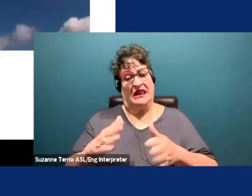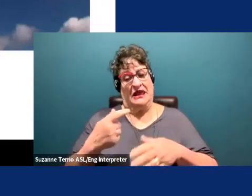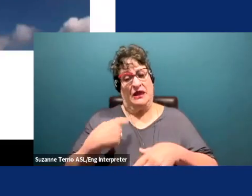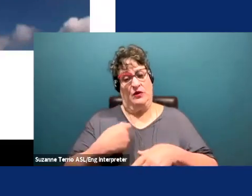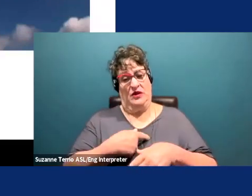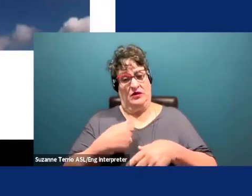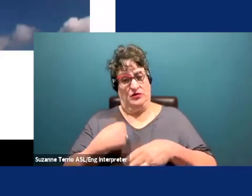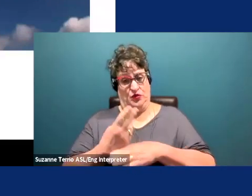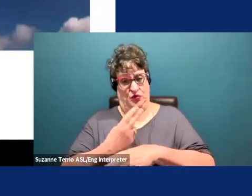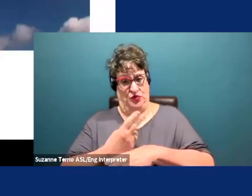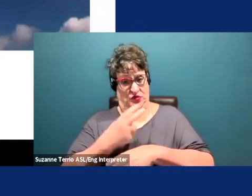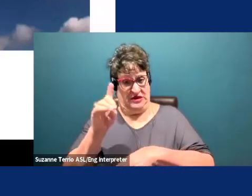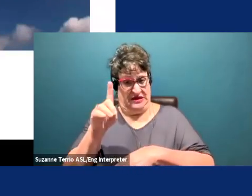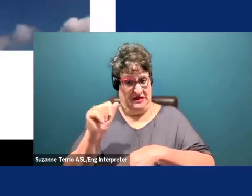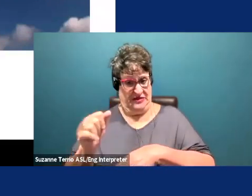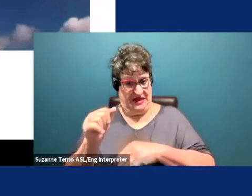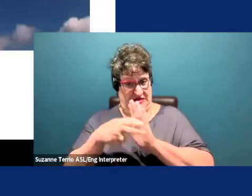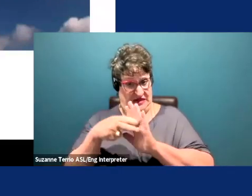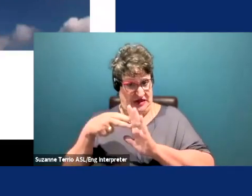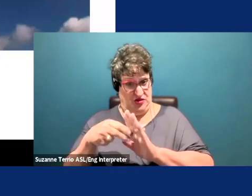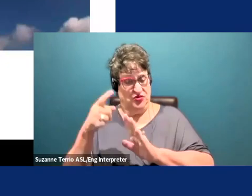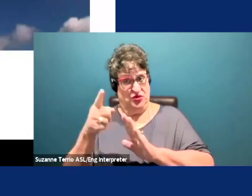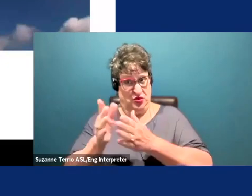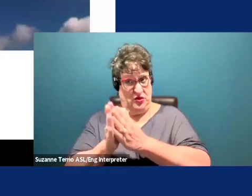it's putting more of a shield around yourself.